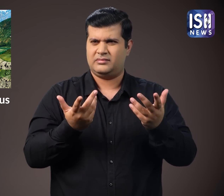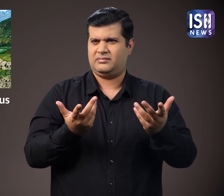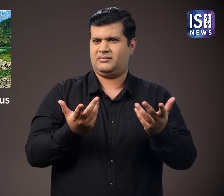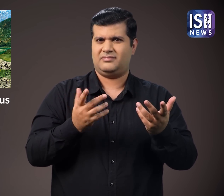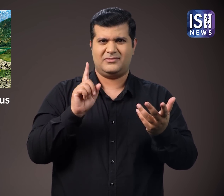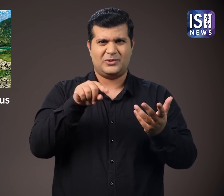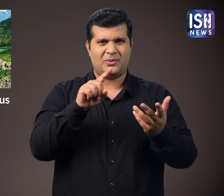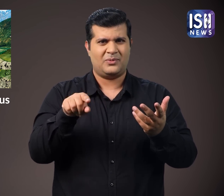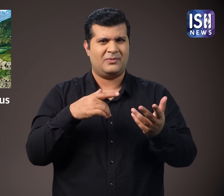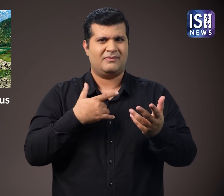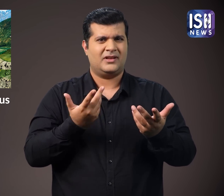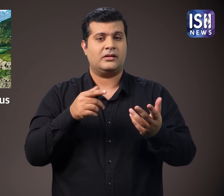It's wrong!